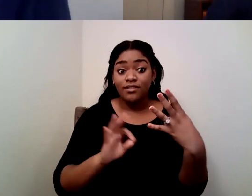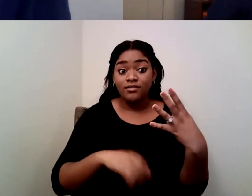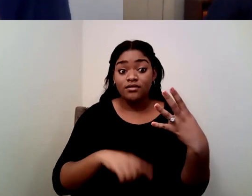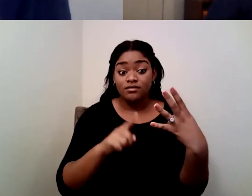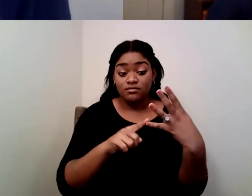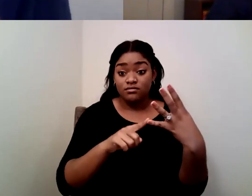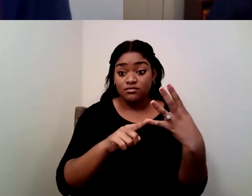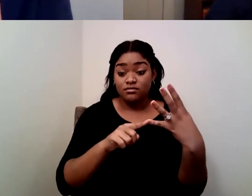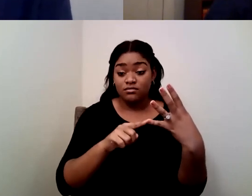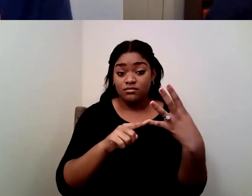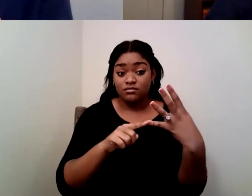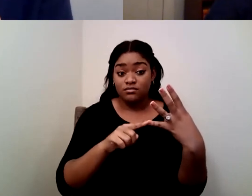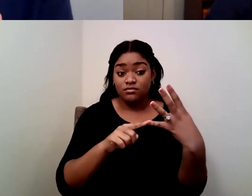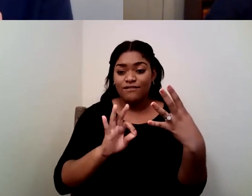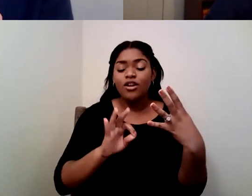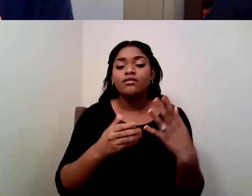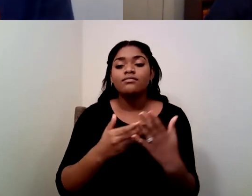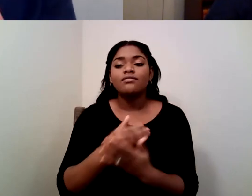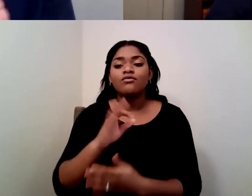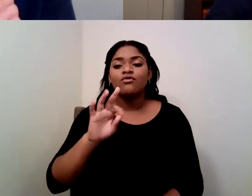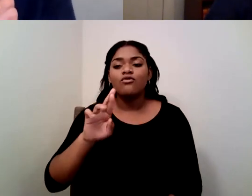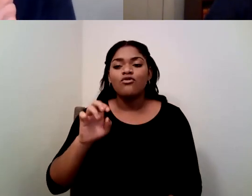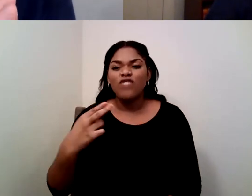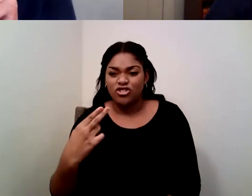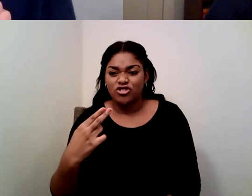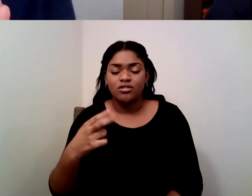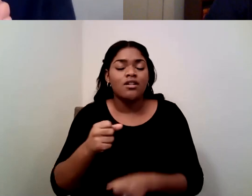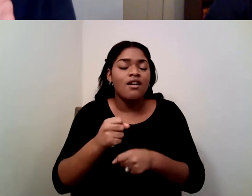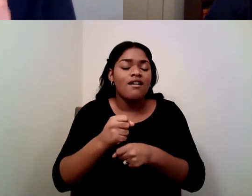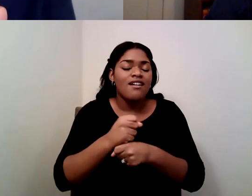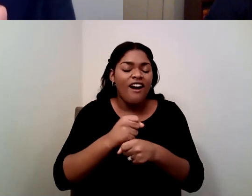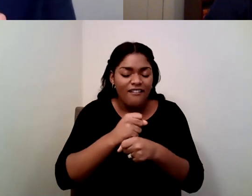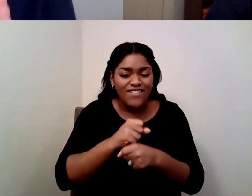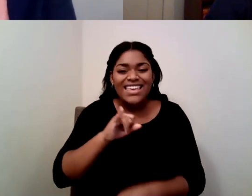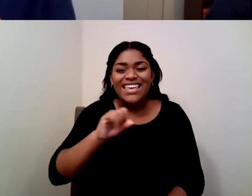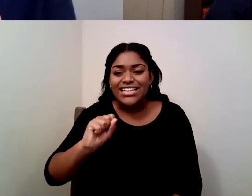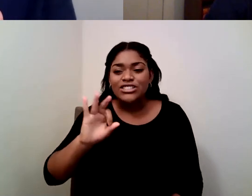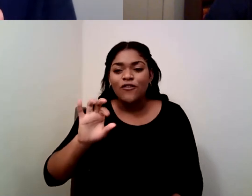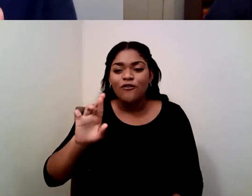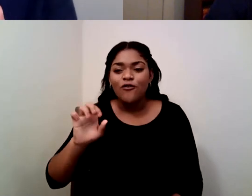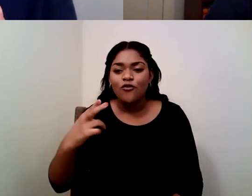this last one is freshness. Coffee is a fresh food product.